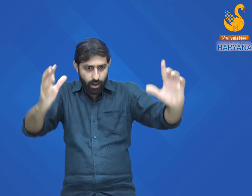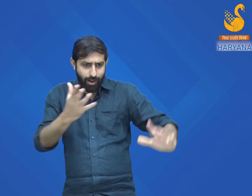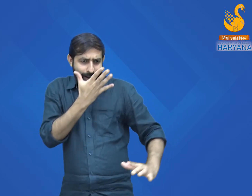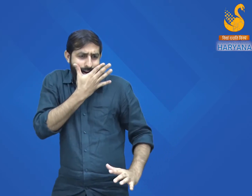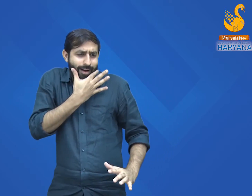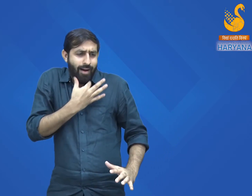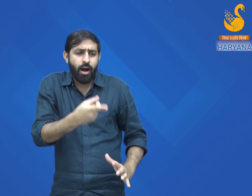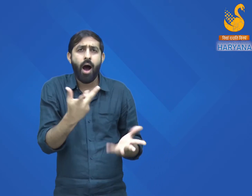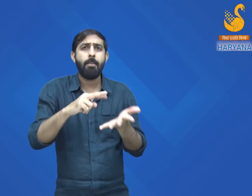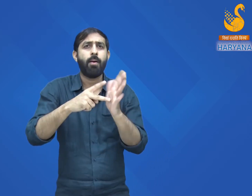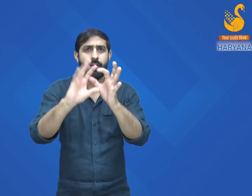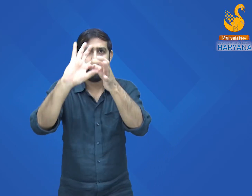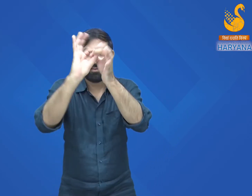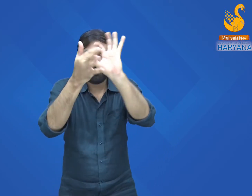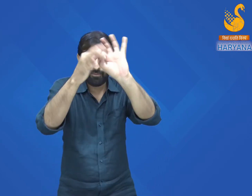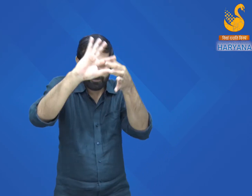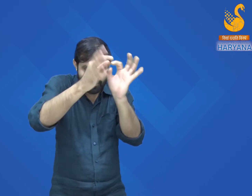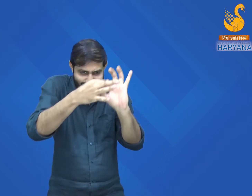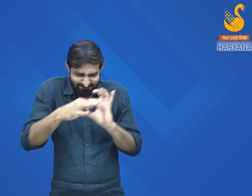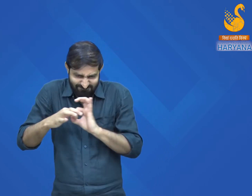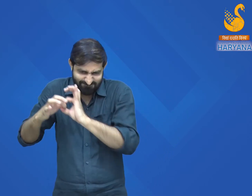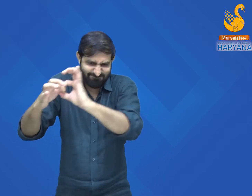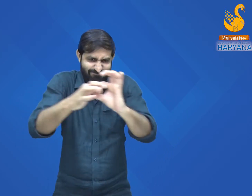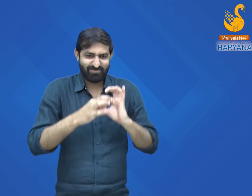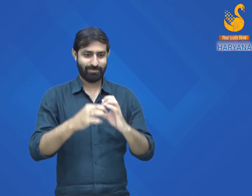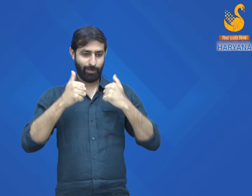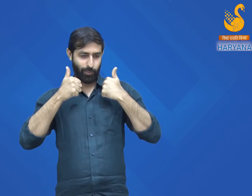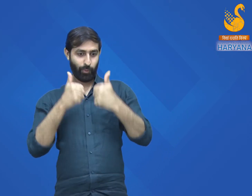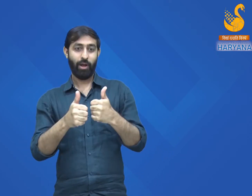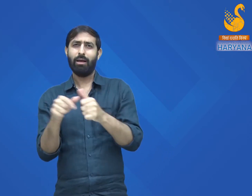and these different shapes or states are attached to each other